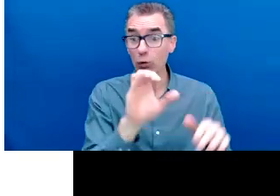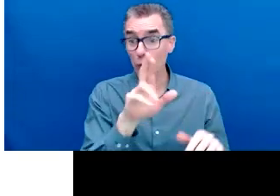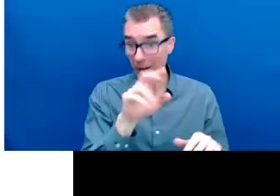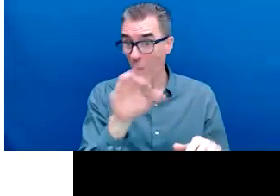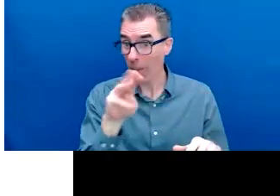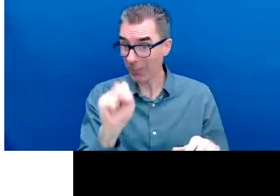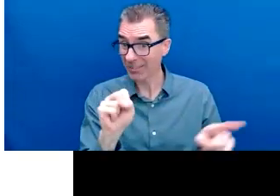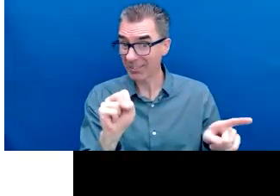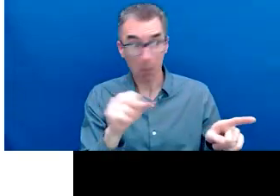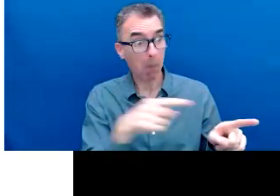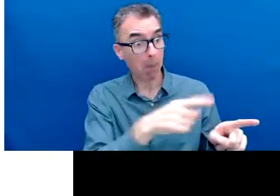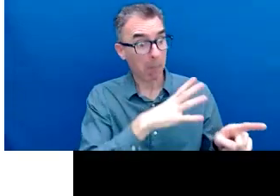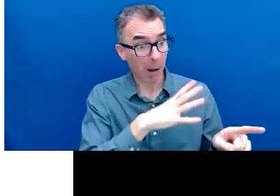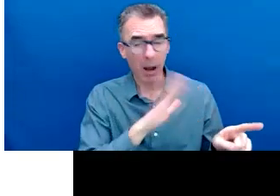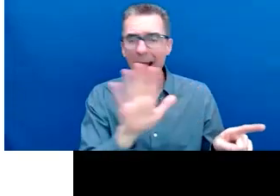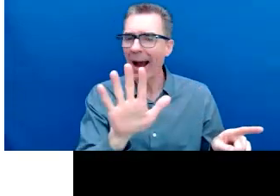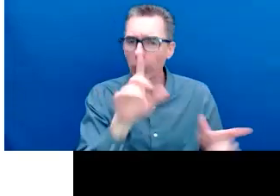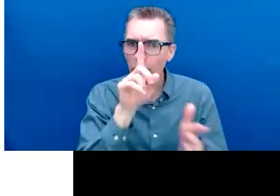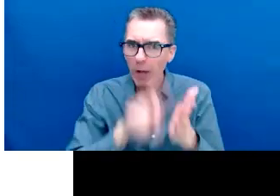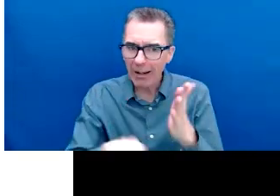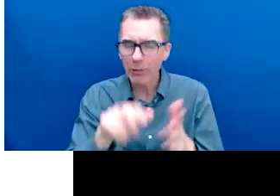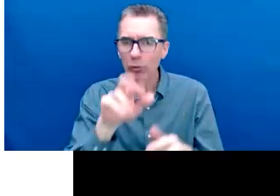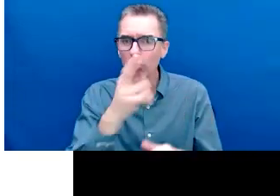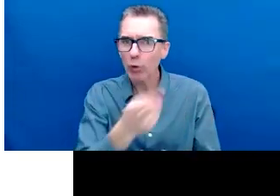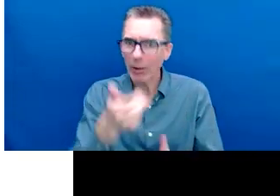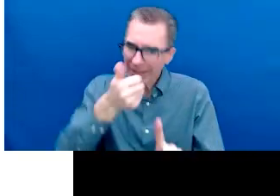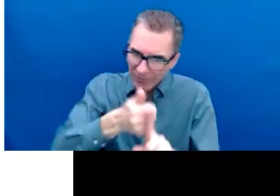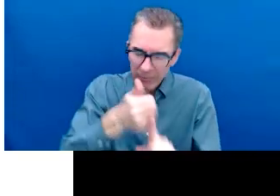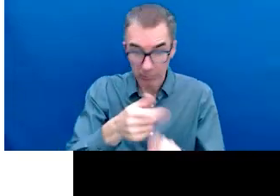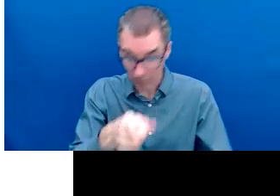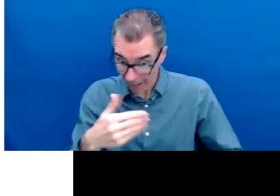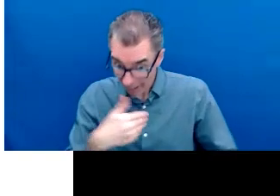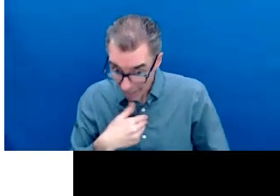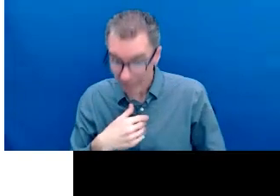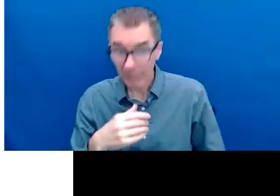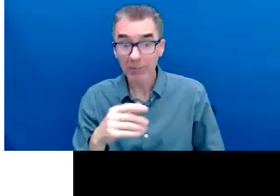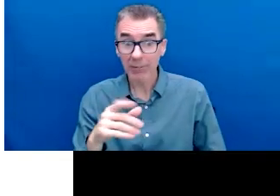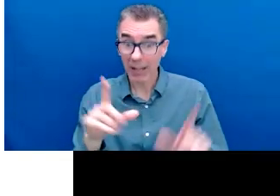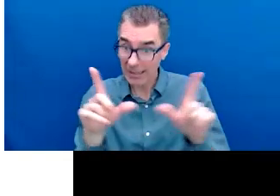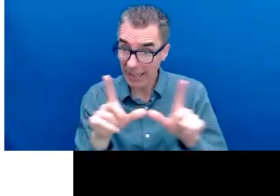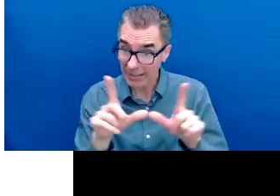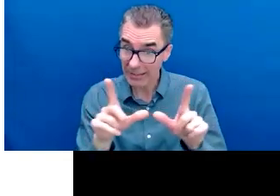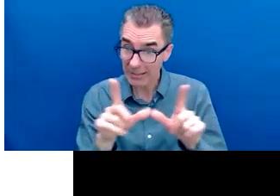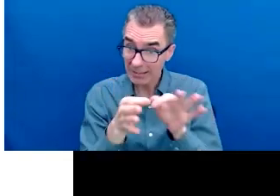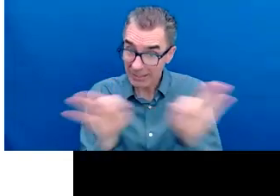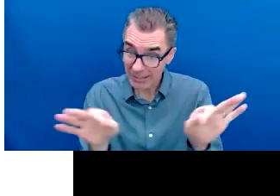go into the resource itself and look for for that, licensing statement or that copyright statement.